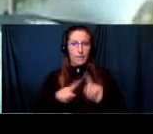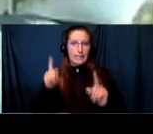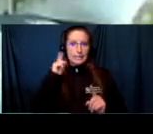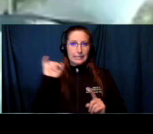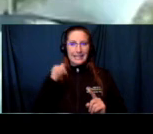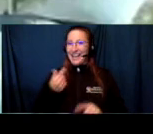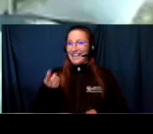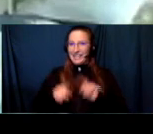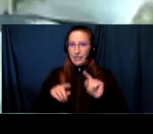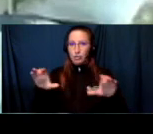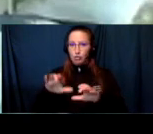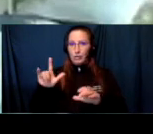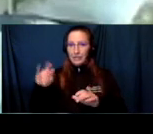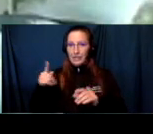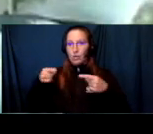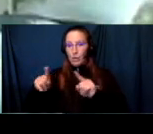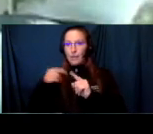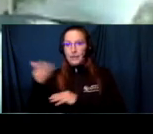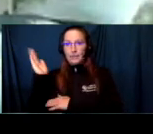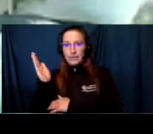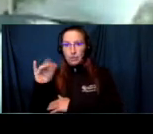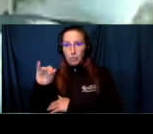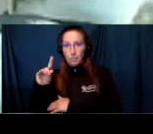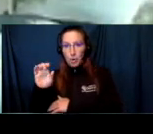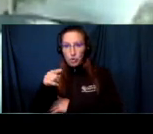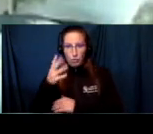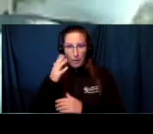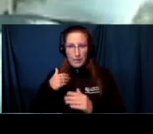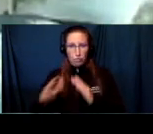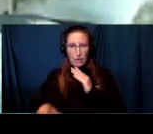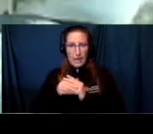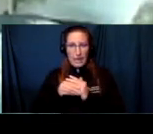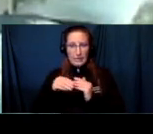that while I'm in presenter mode. You wanted me to put in the video link into the chat box ...